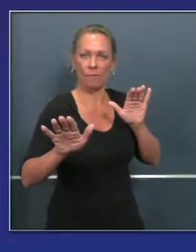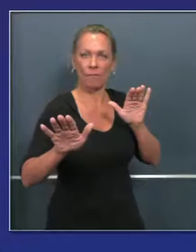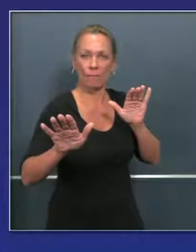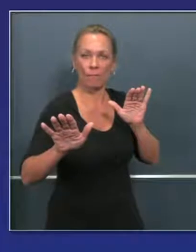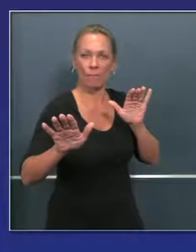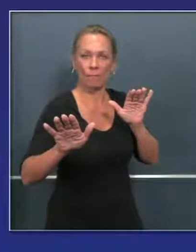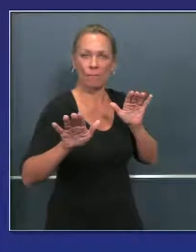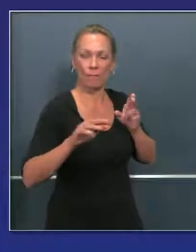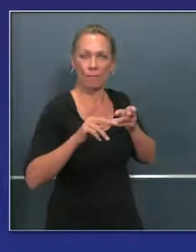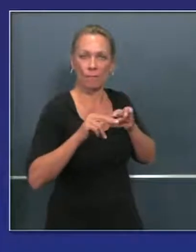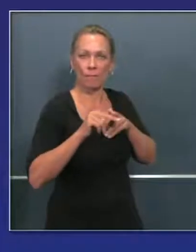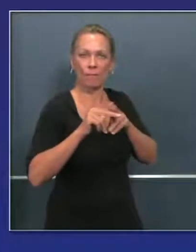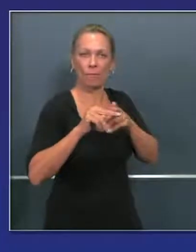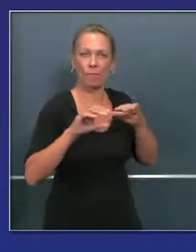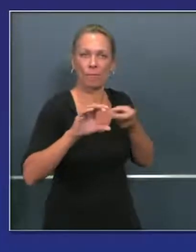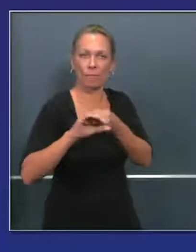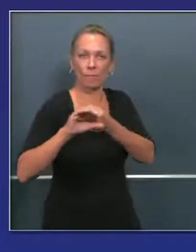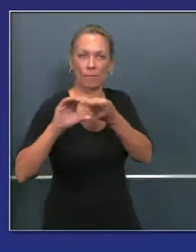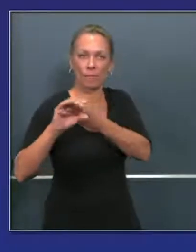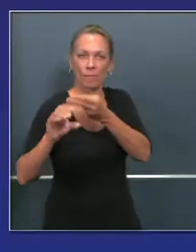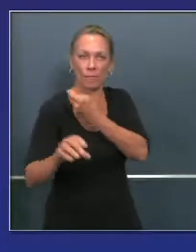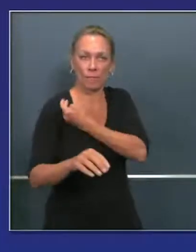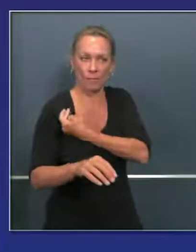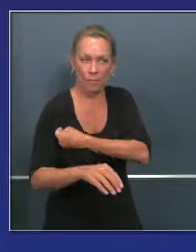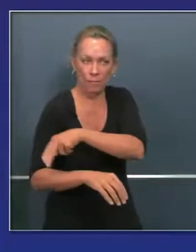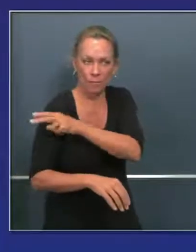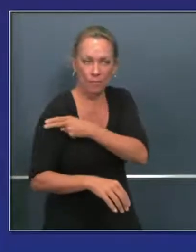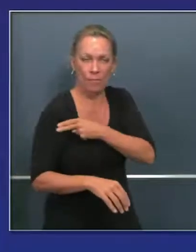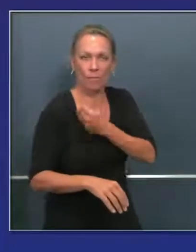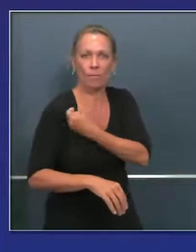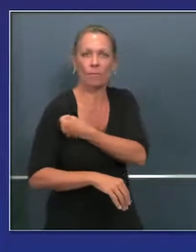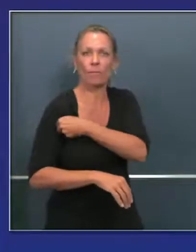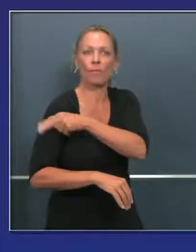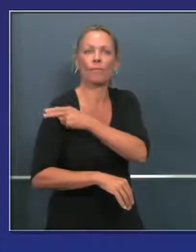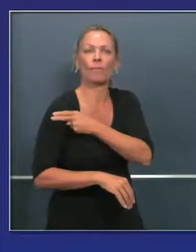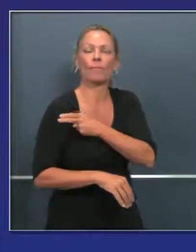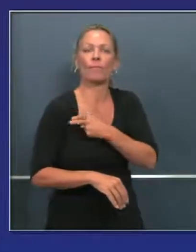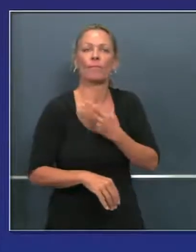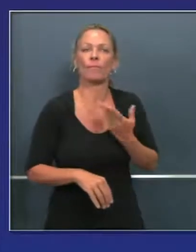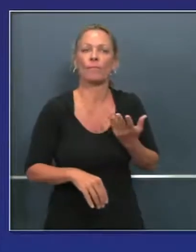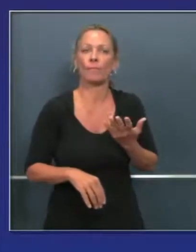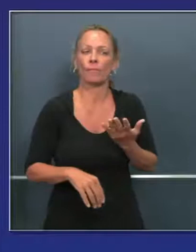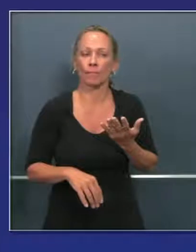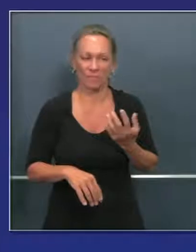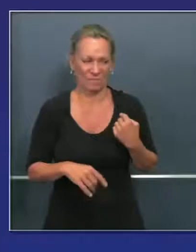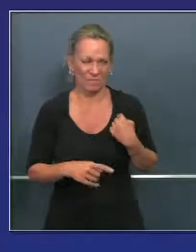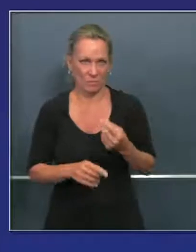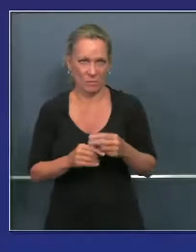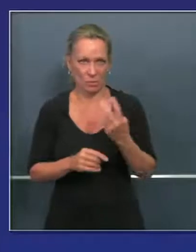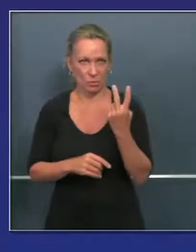increasing in this state just over the last two weeks the hospitalizations have increased by